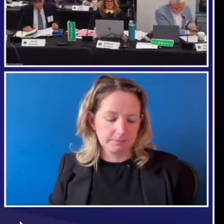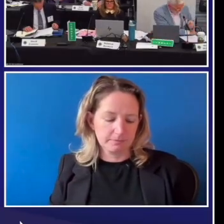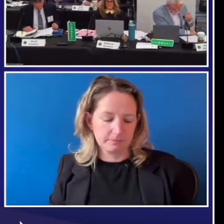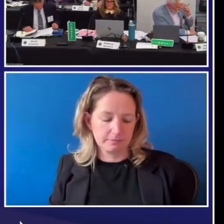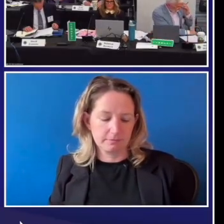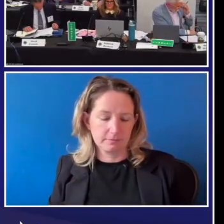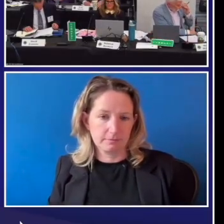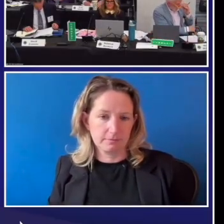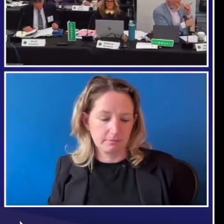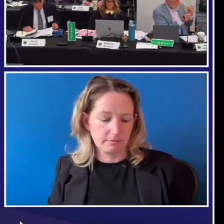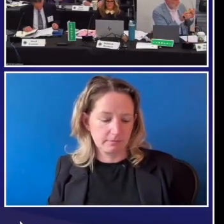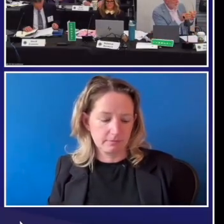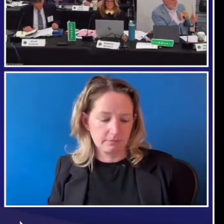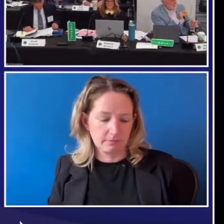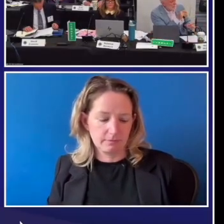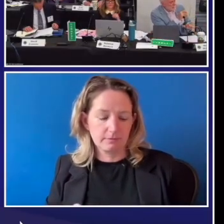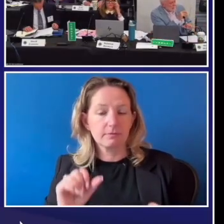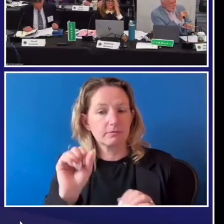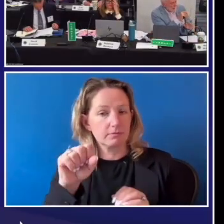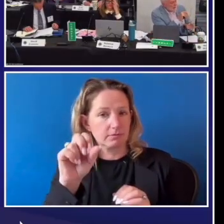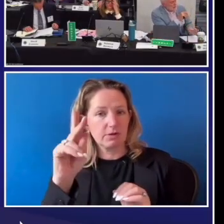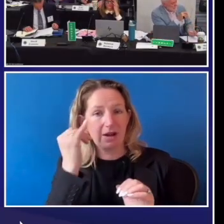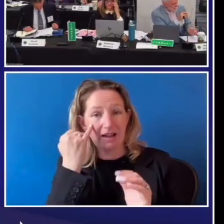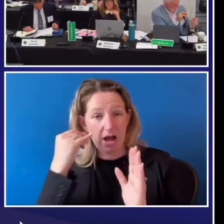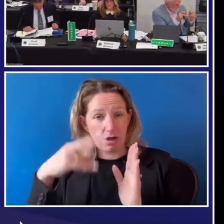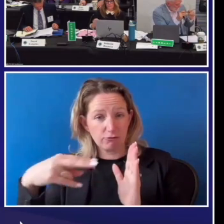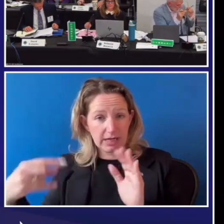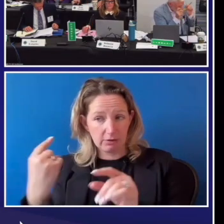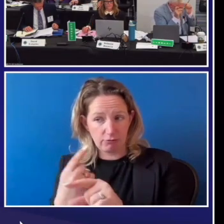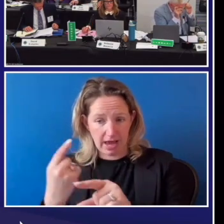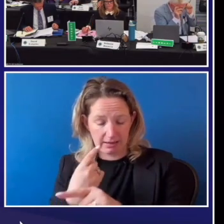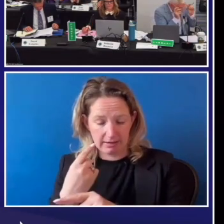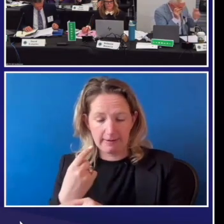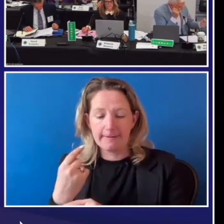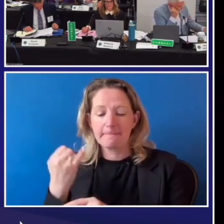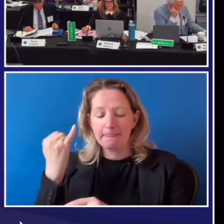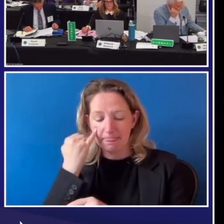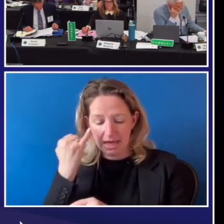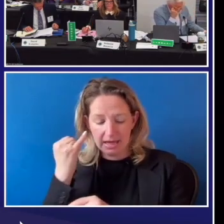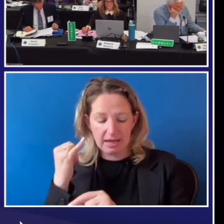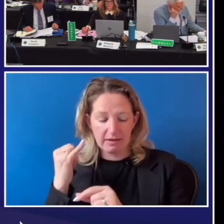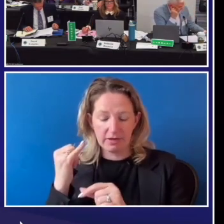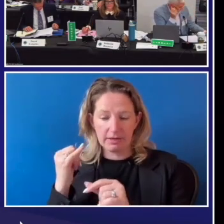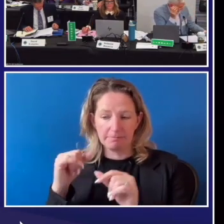then, um, when I, when an agency that's not, um, that's seeking initial recognition, they send their